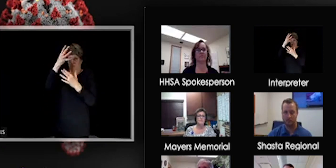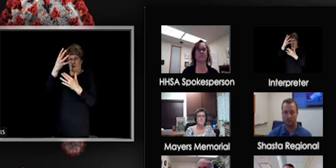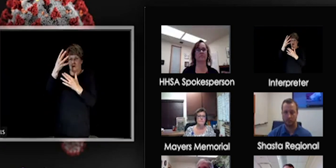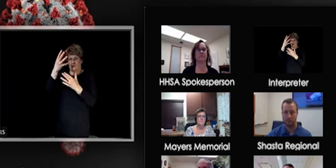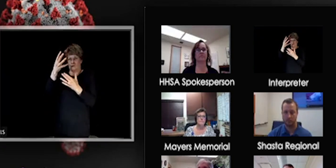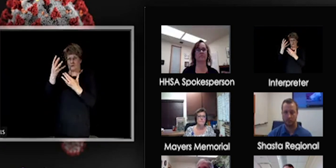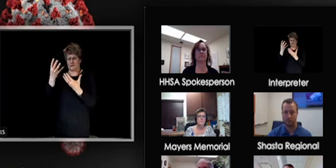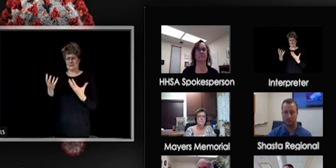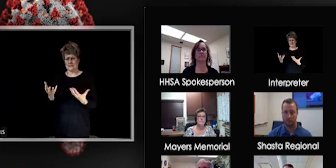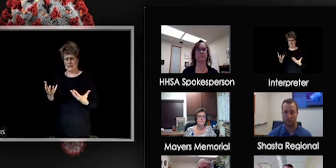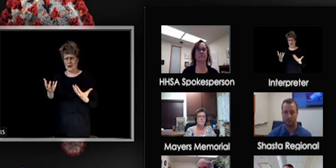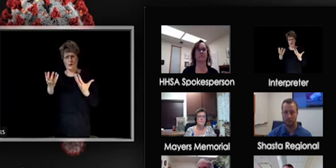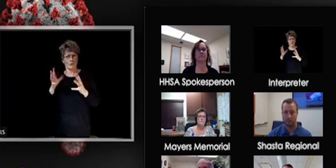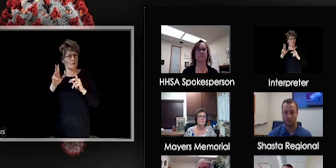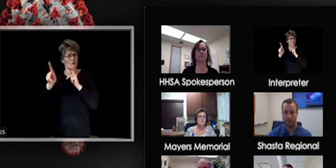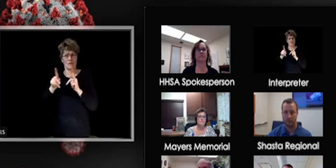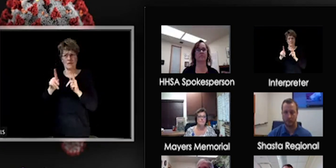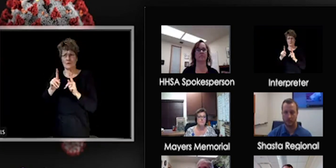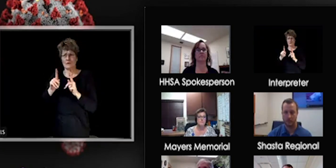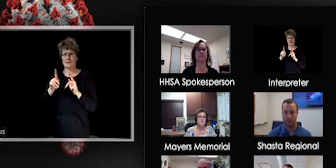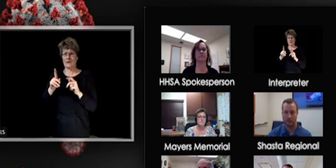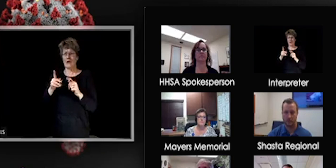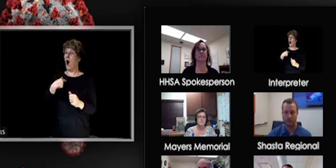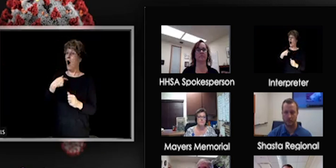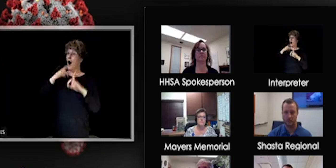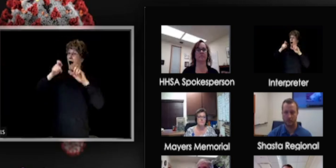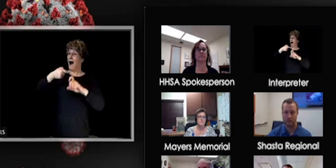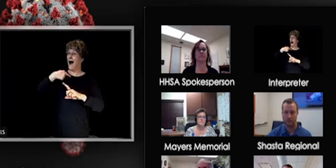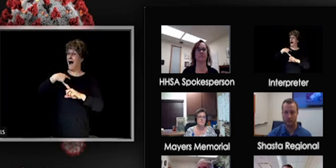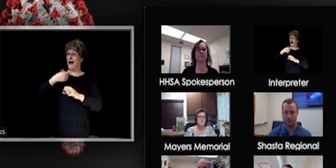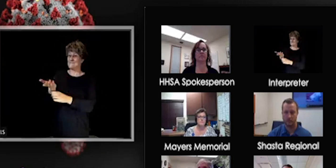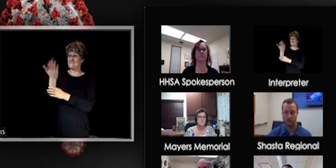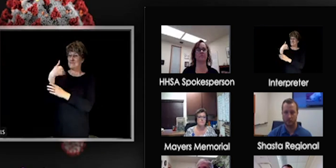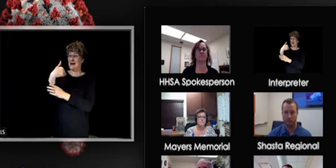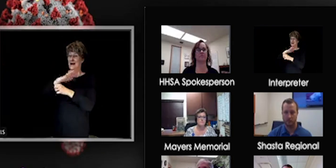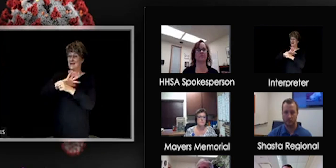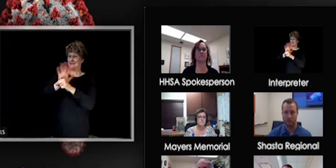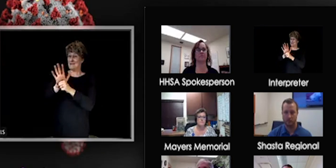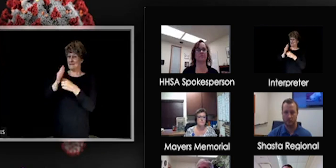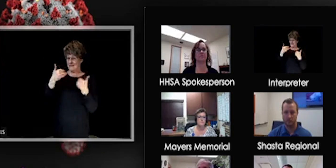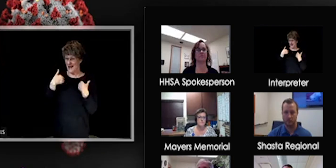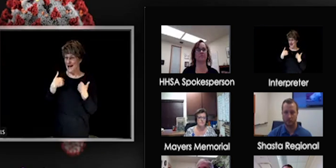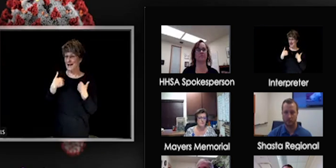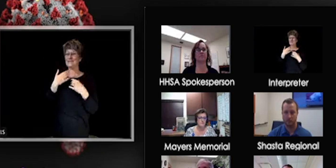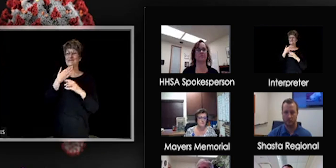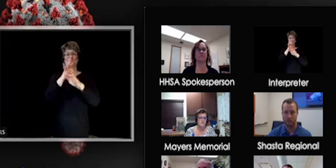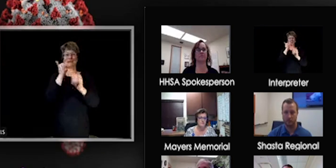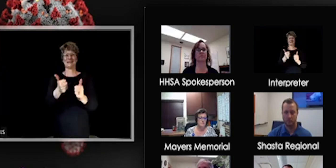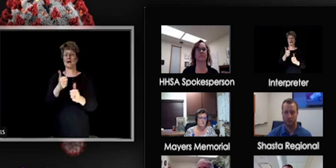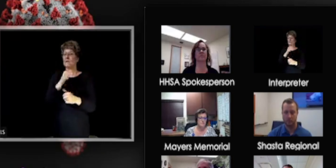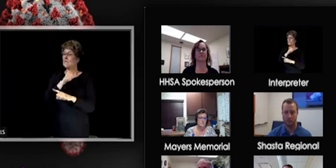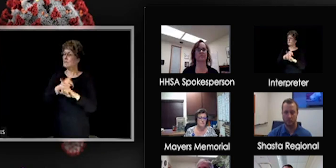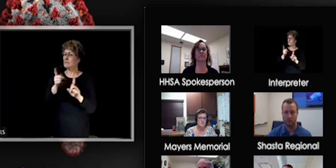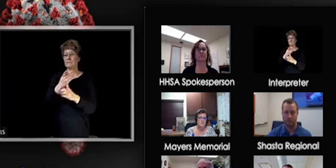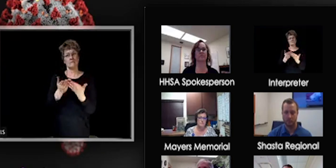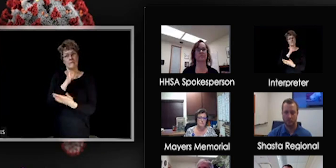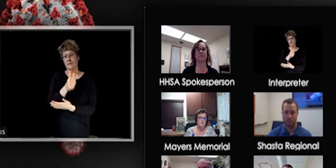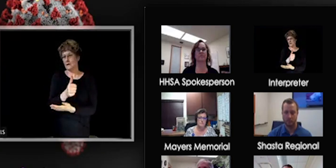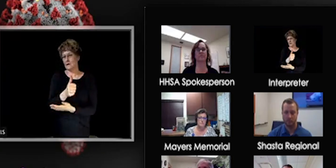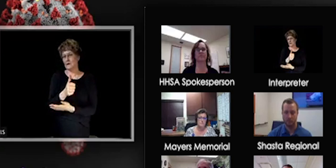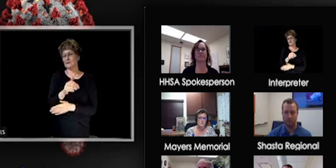then feel like they’re protected when they may not be. That’s the caution right now.